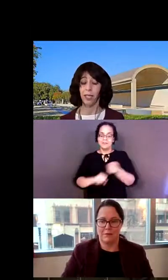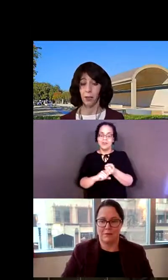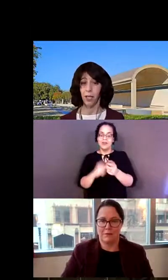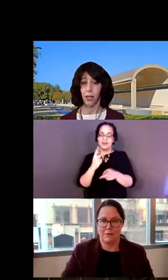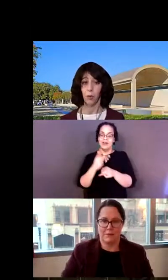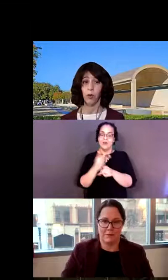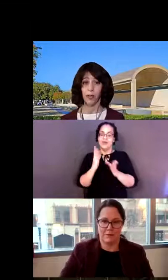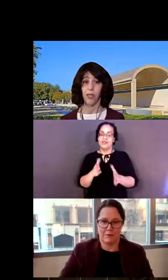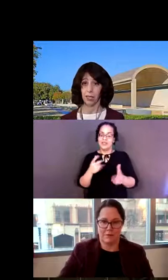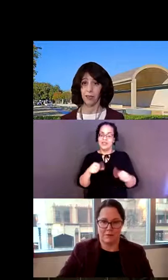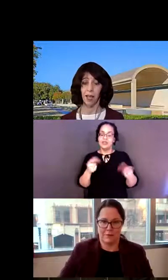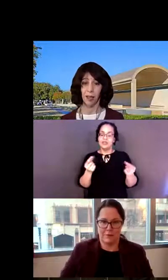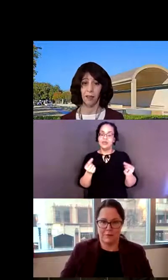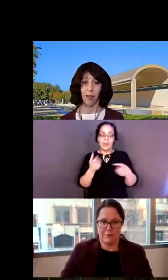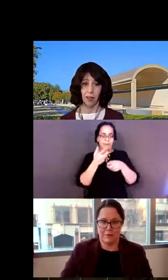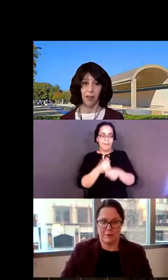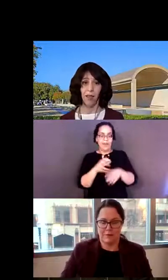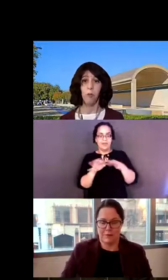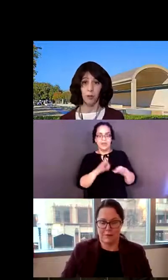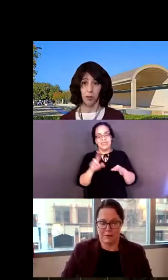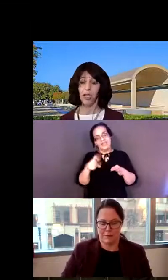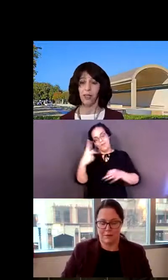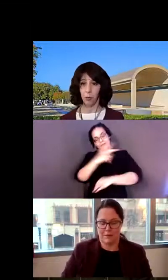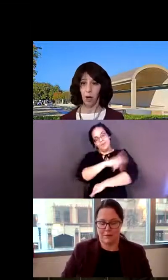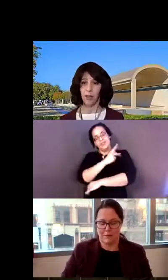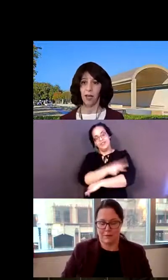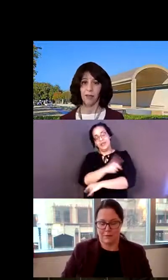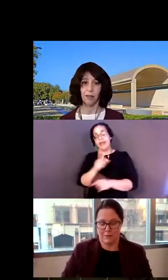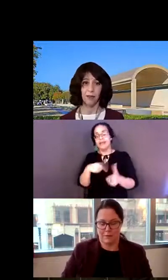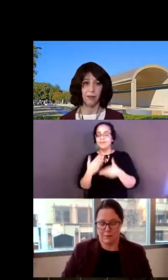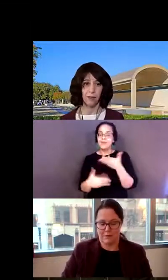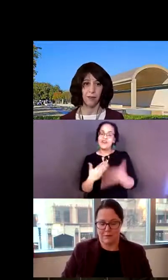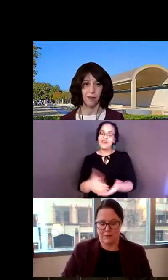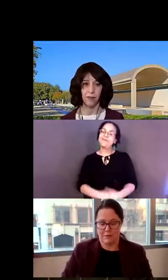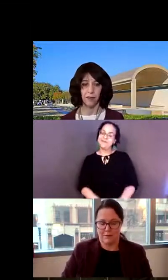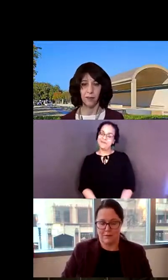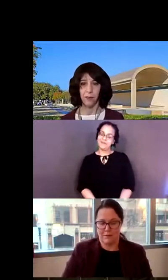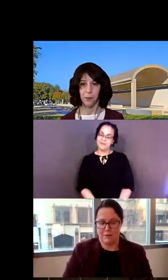explain what are the needs and then move along in that process.